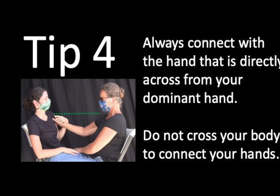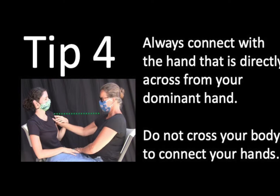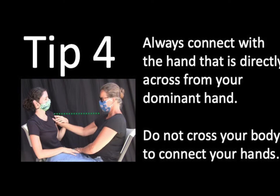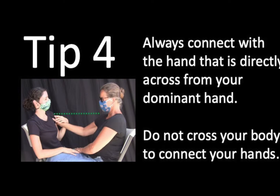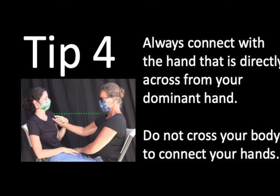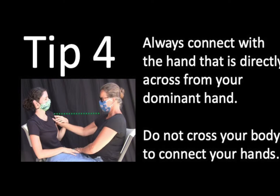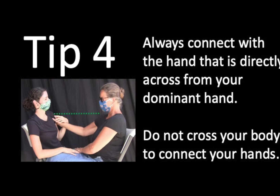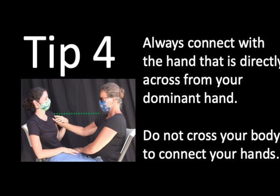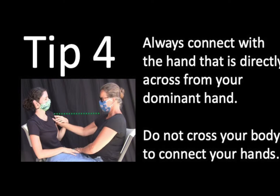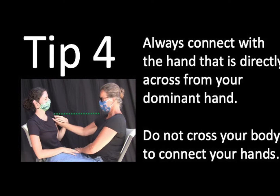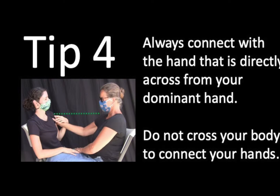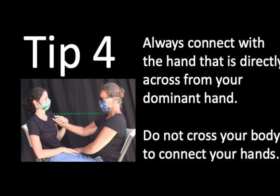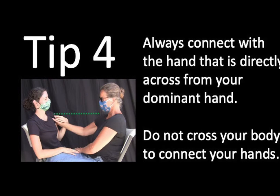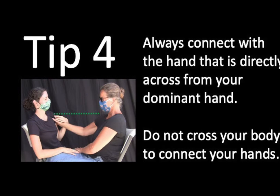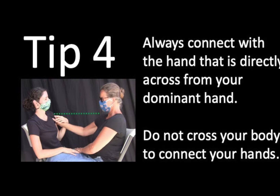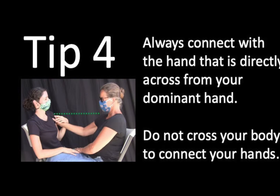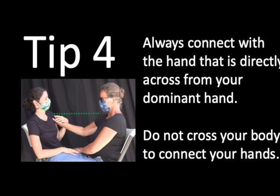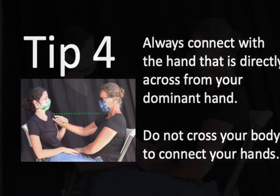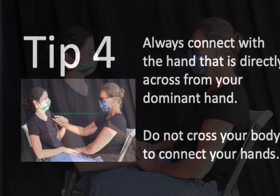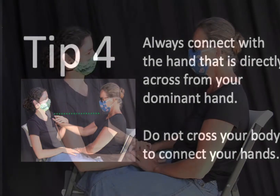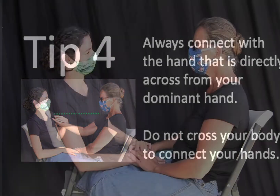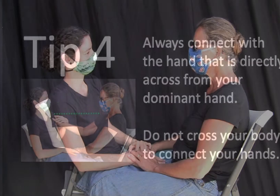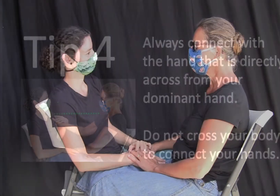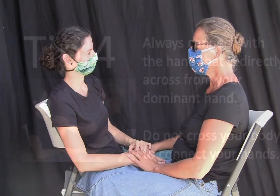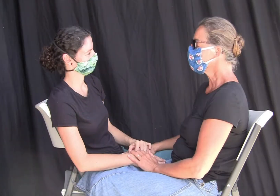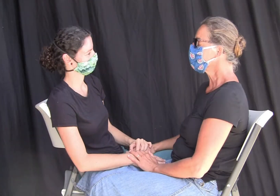from your dominant hand. Do not cross your body to connect your hands.